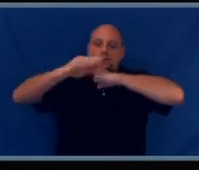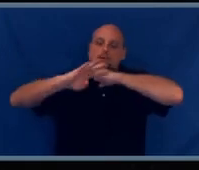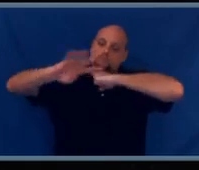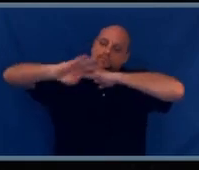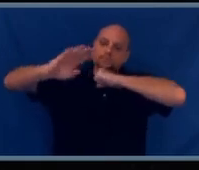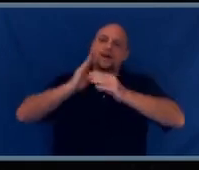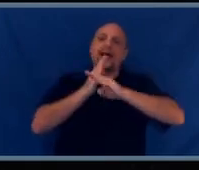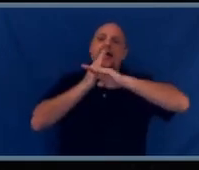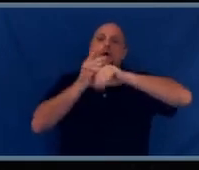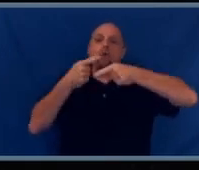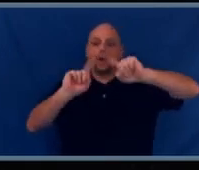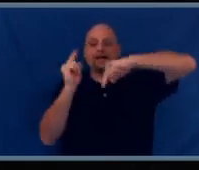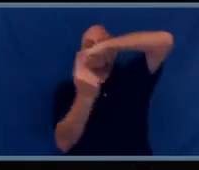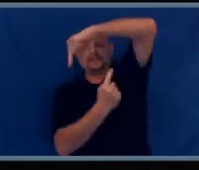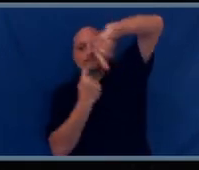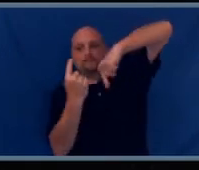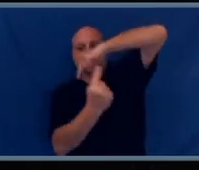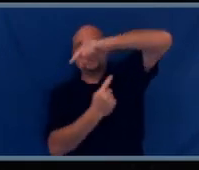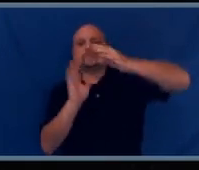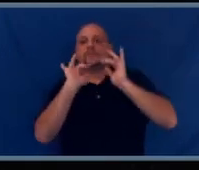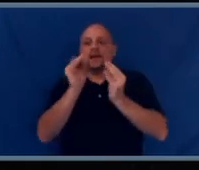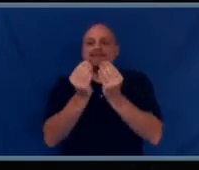IT CAN GO IN WHEN WE COLLECT IT.